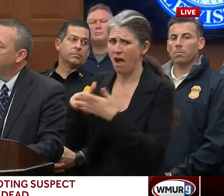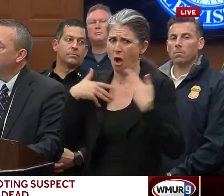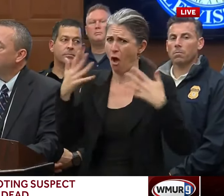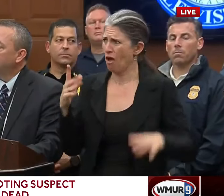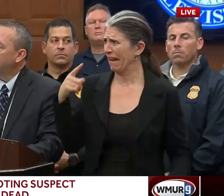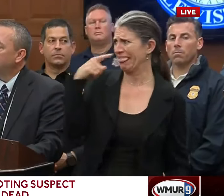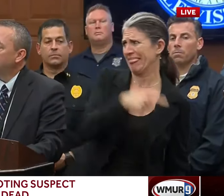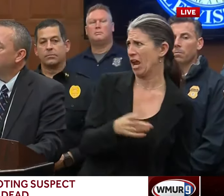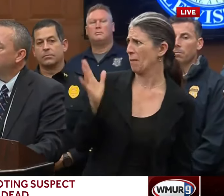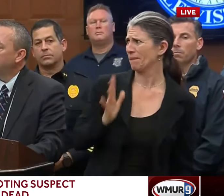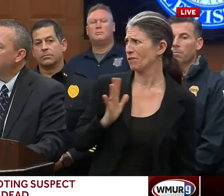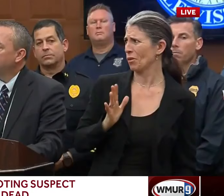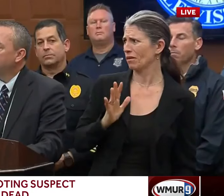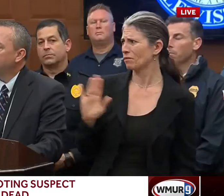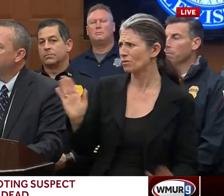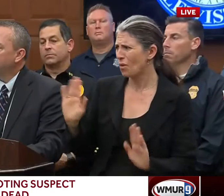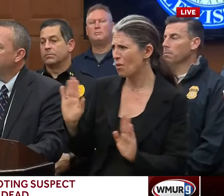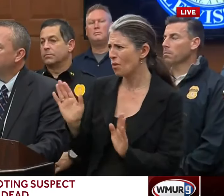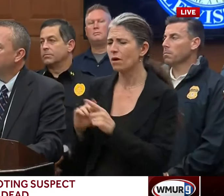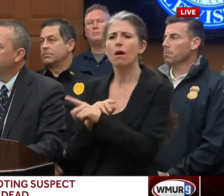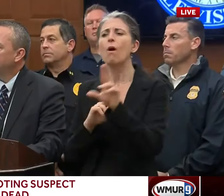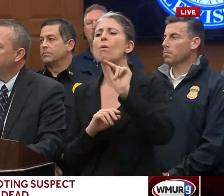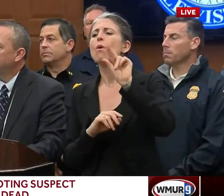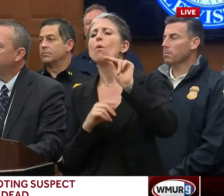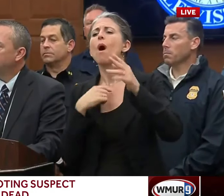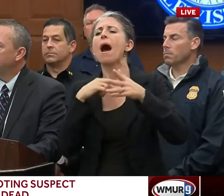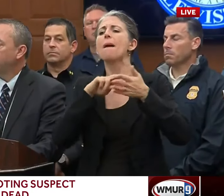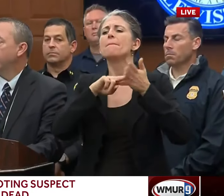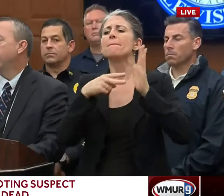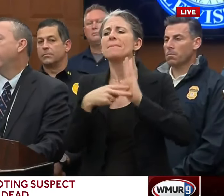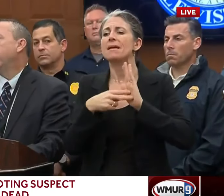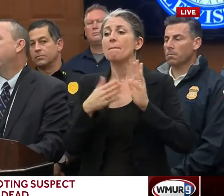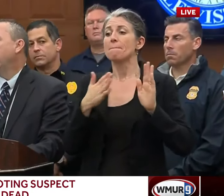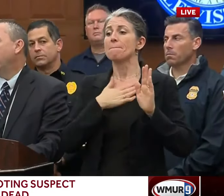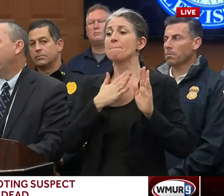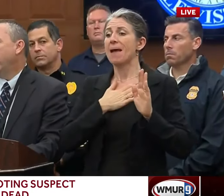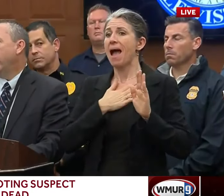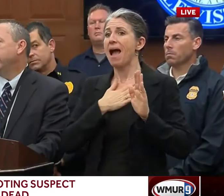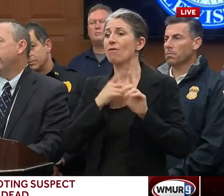I DIDN’T STATE THAT WE HAD SEARCHED THAT AREA BEFORE. SO SO NO.